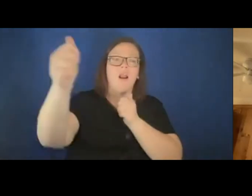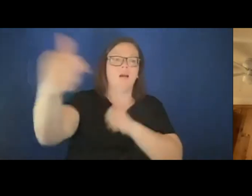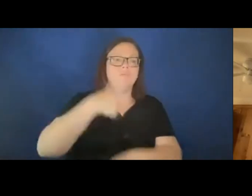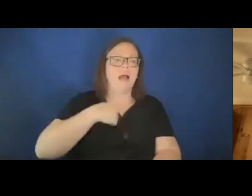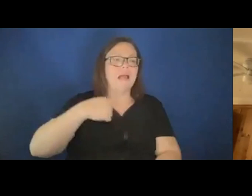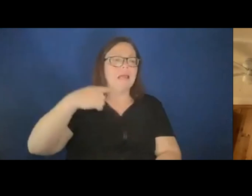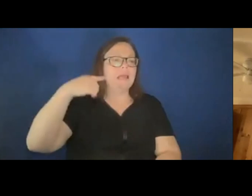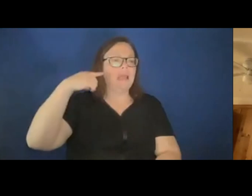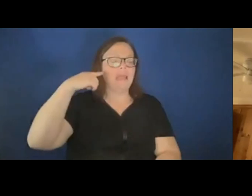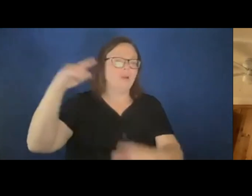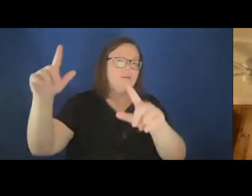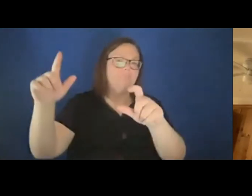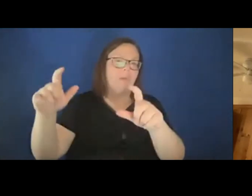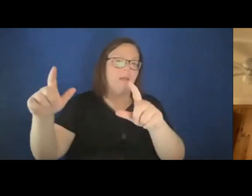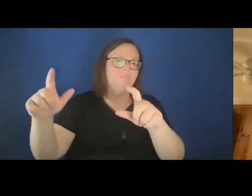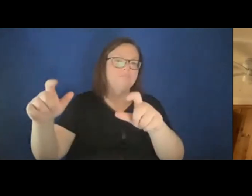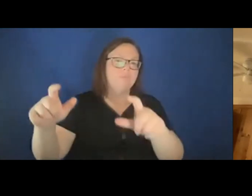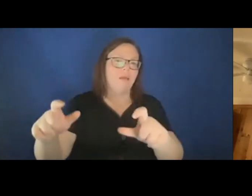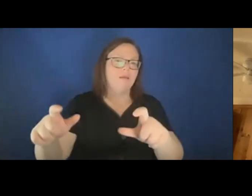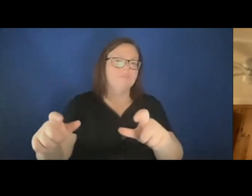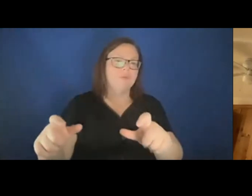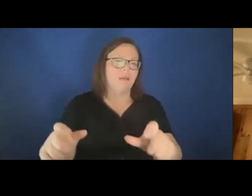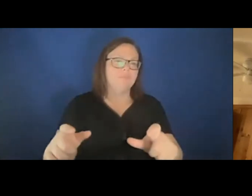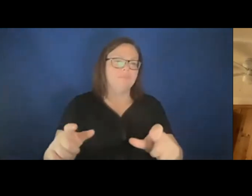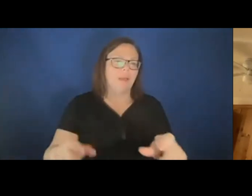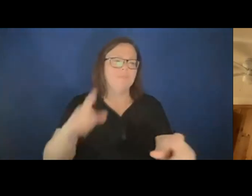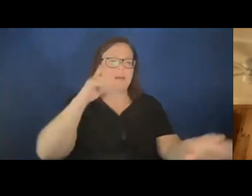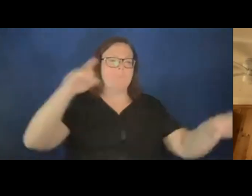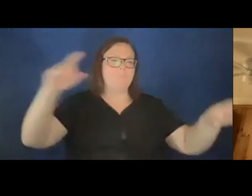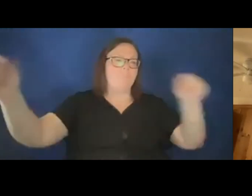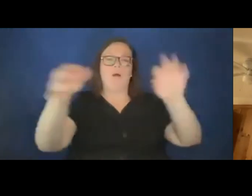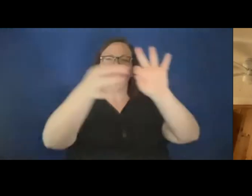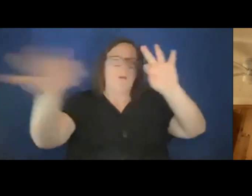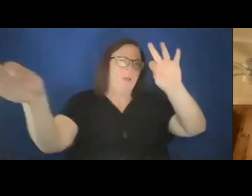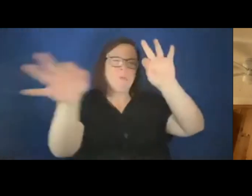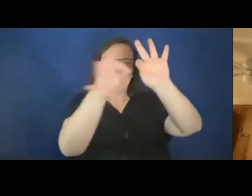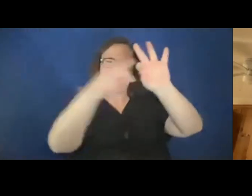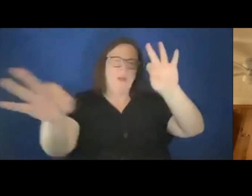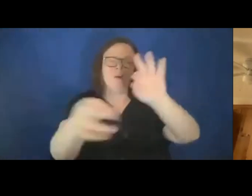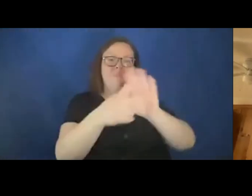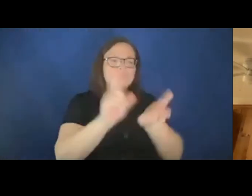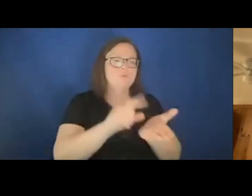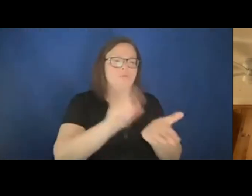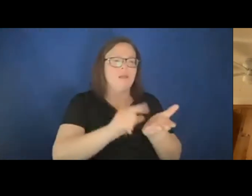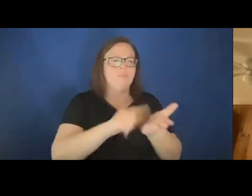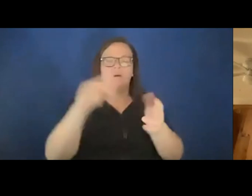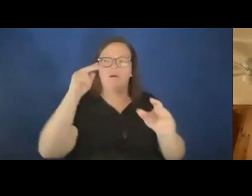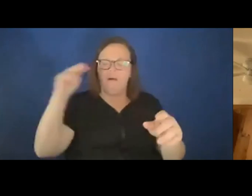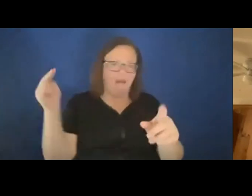its shutter, the loud bang of headlines slamming newspapers, the sharp gaze of eyeballs.